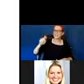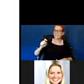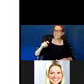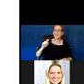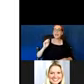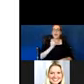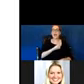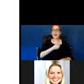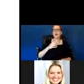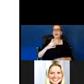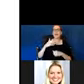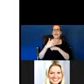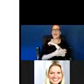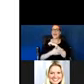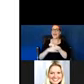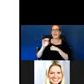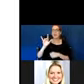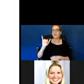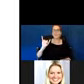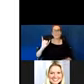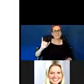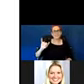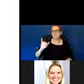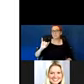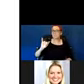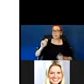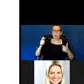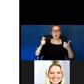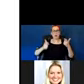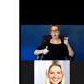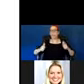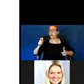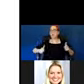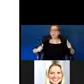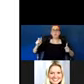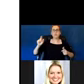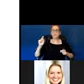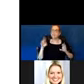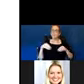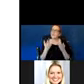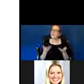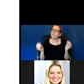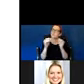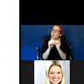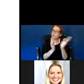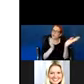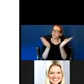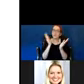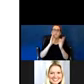We really wanted to provide more in depth services to the whole county.